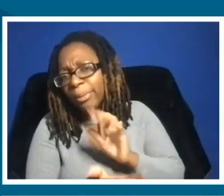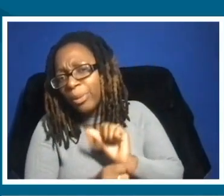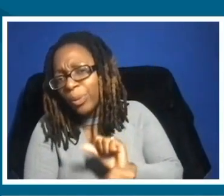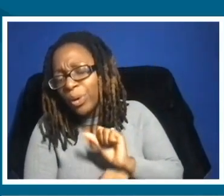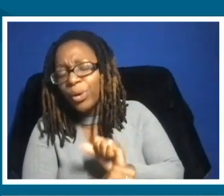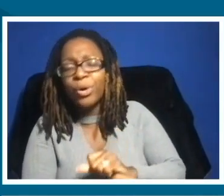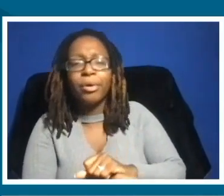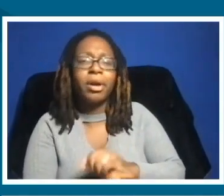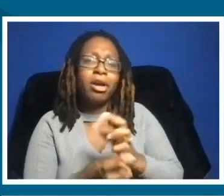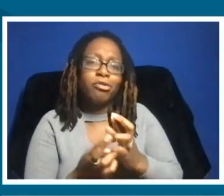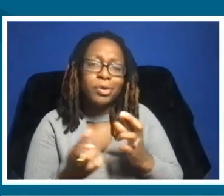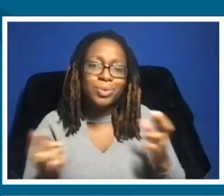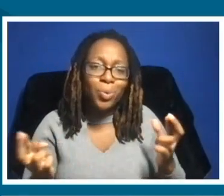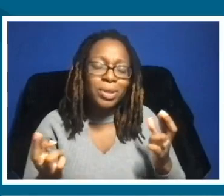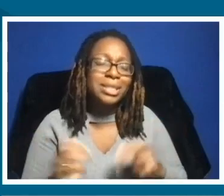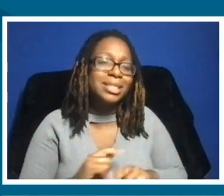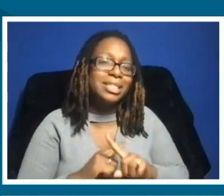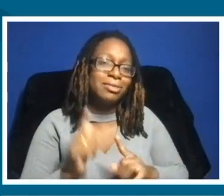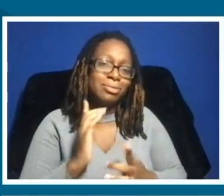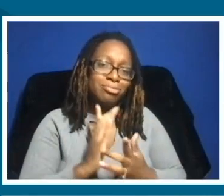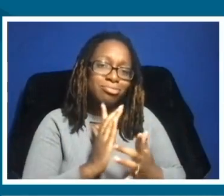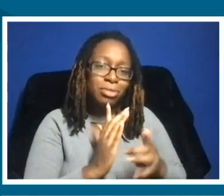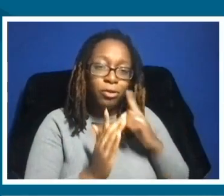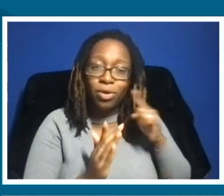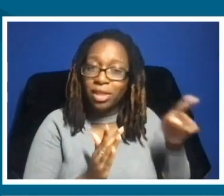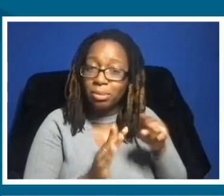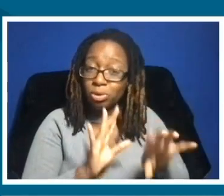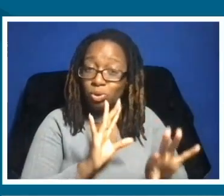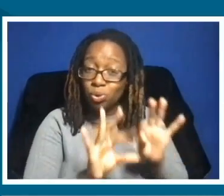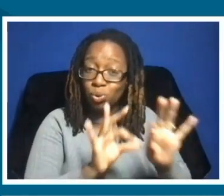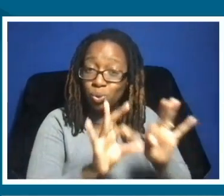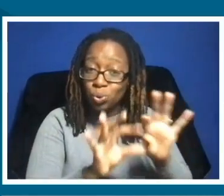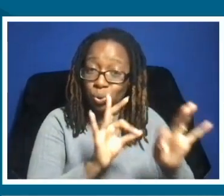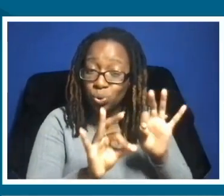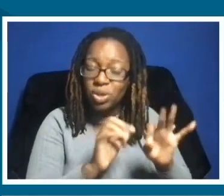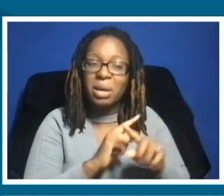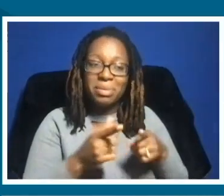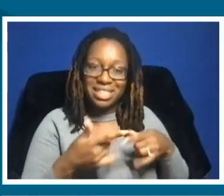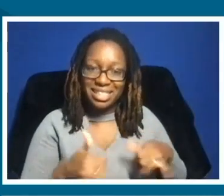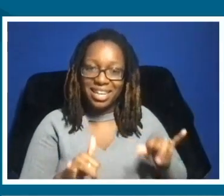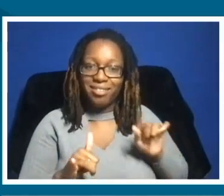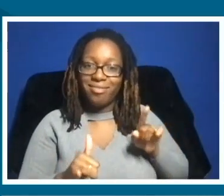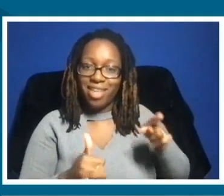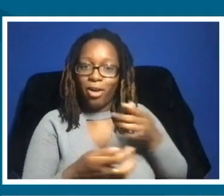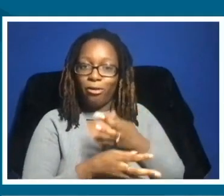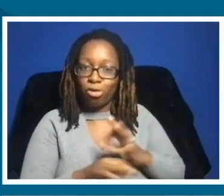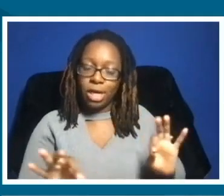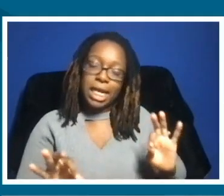different tactics for students to choose from but within that they had freedom to